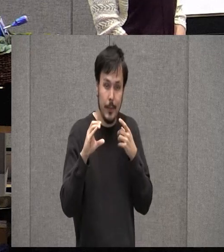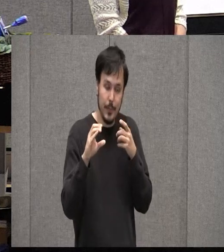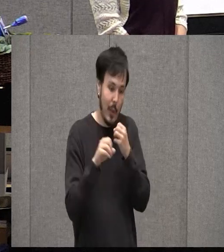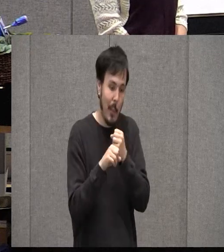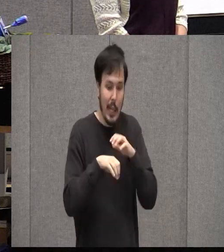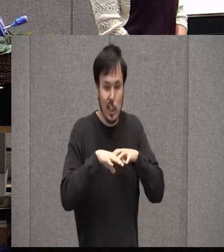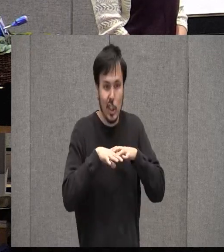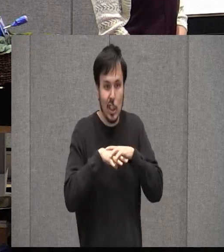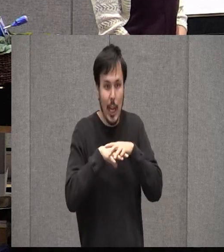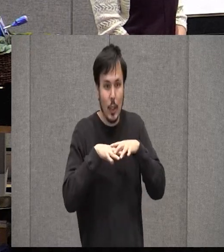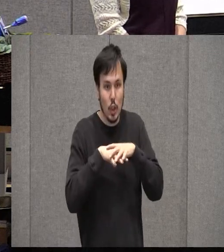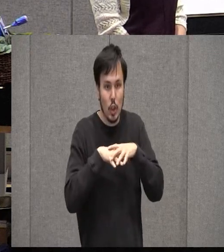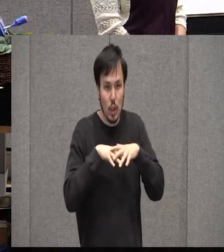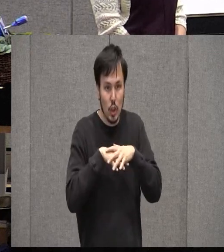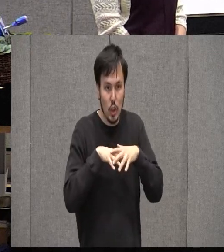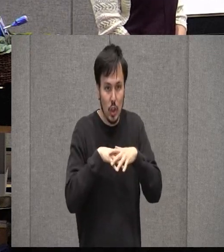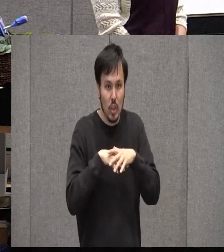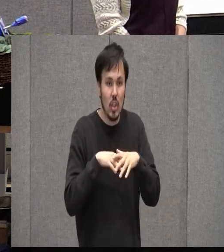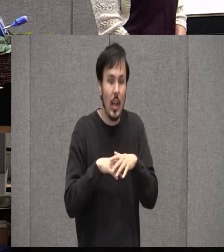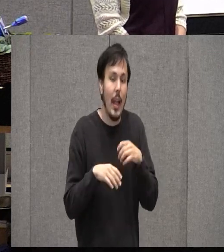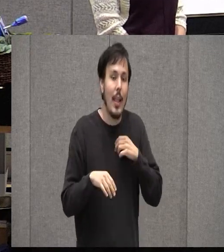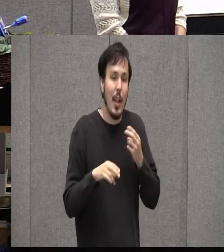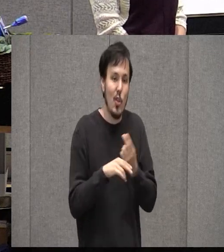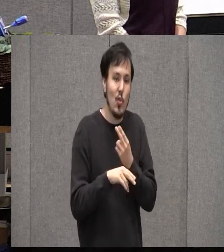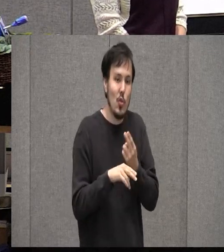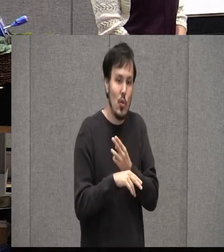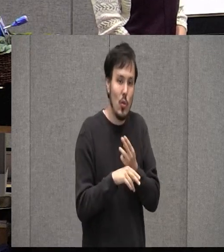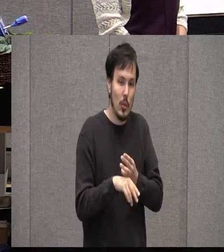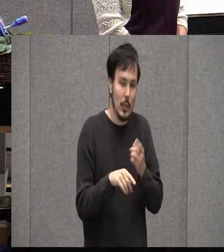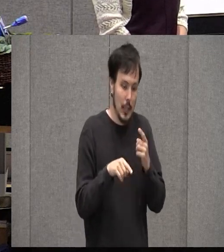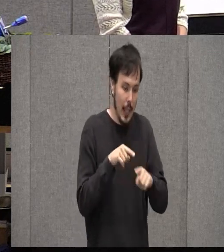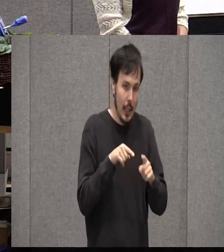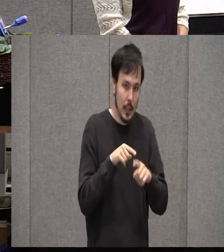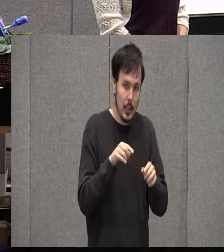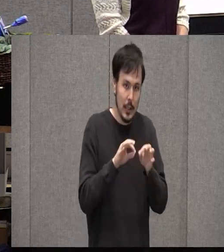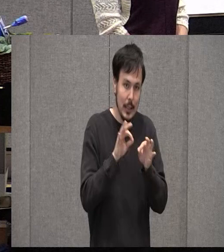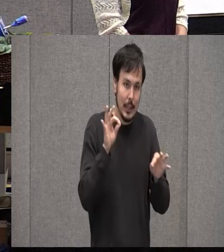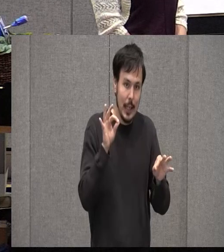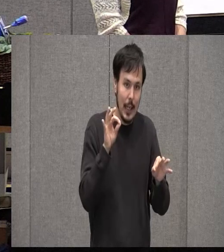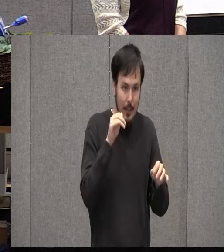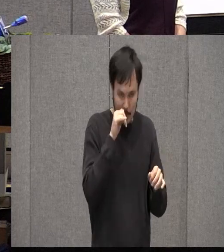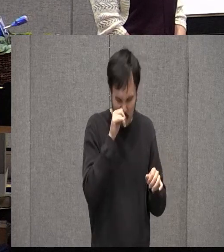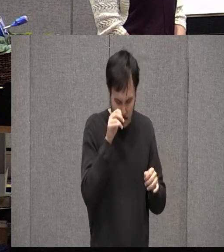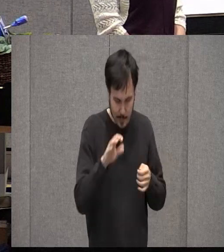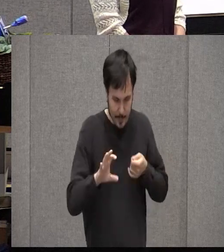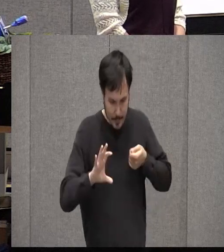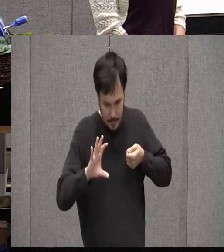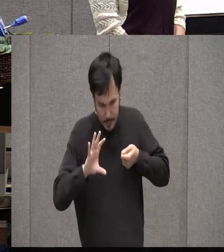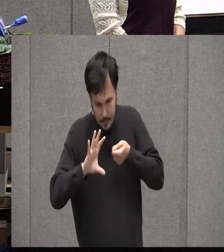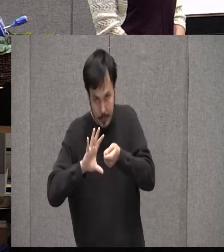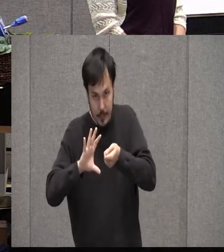I just took the end of the bamboo skewer and it just poked it and made these cute little circles.